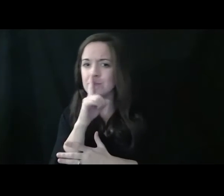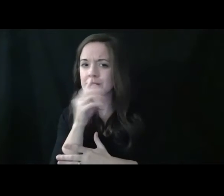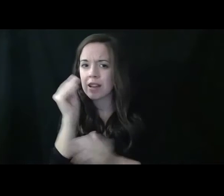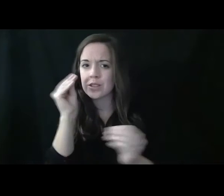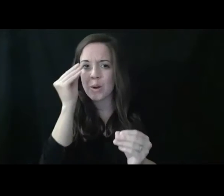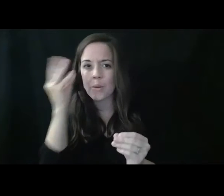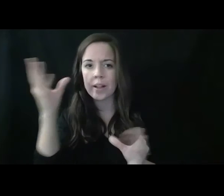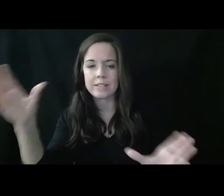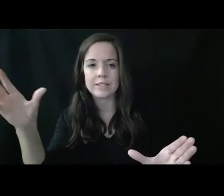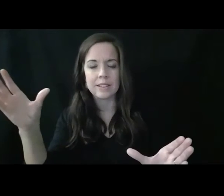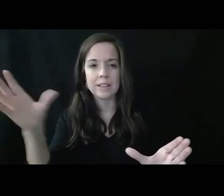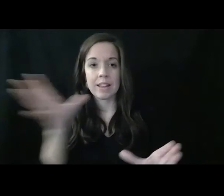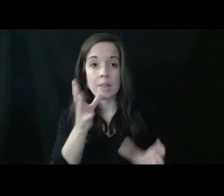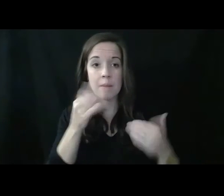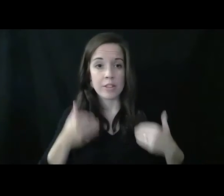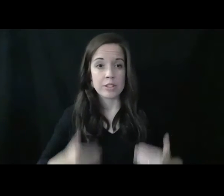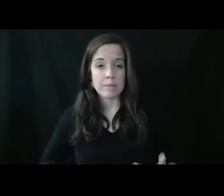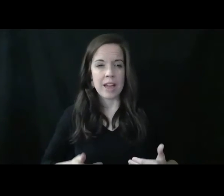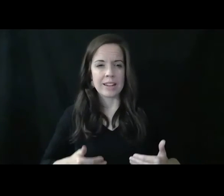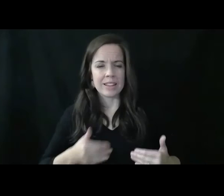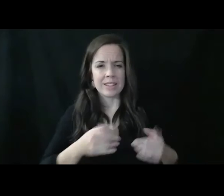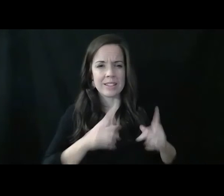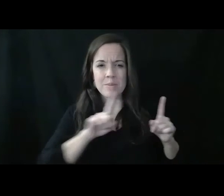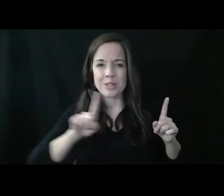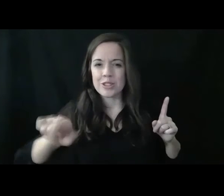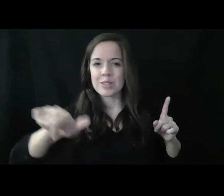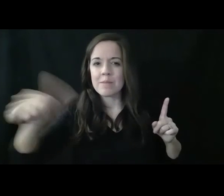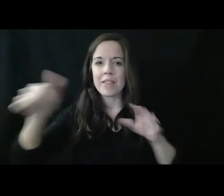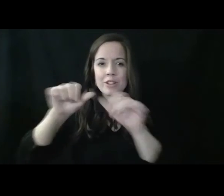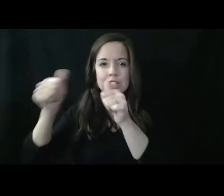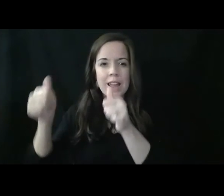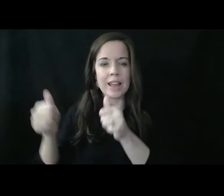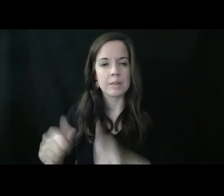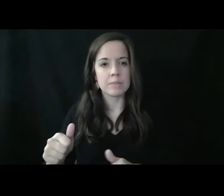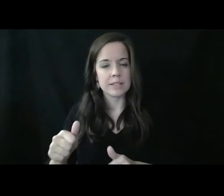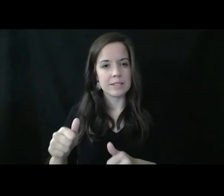The mother’s body pushes toward some other shape, squeezing the loss, diamond-like,